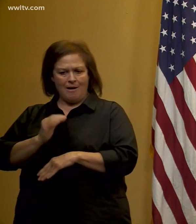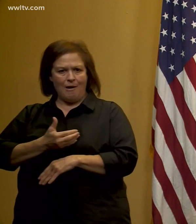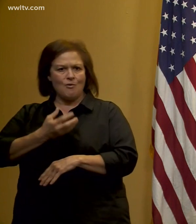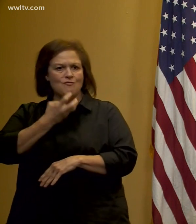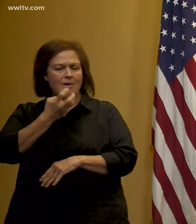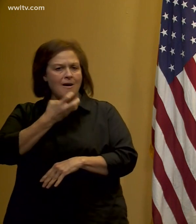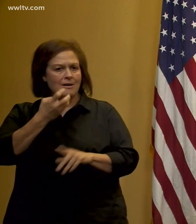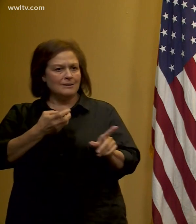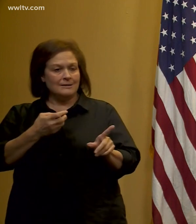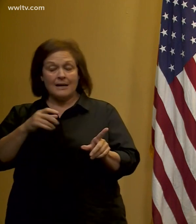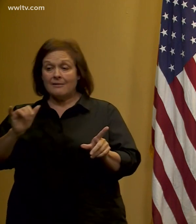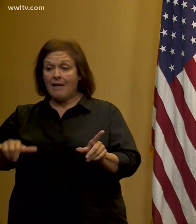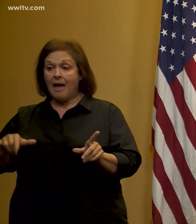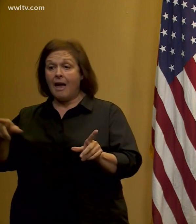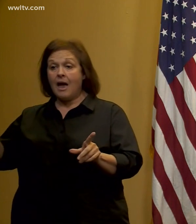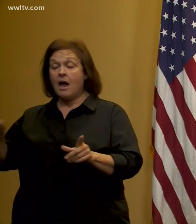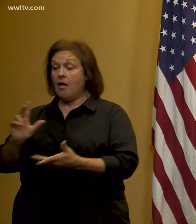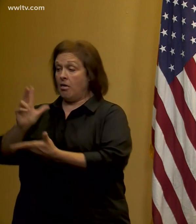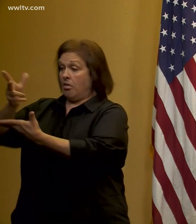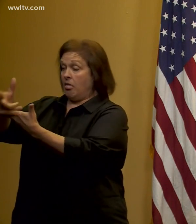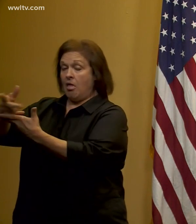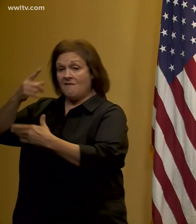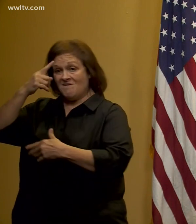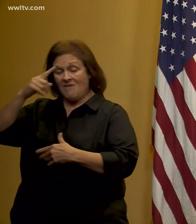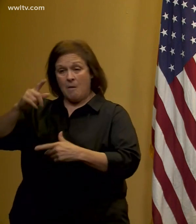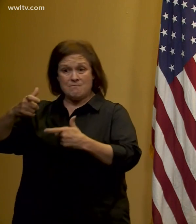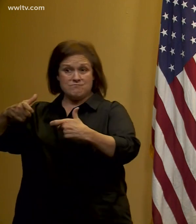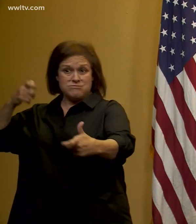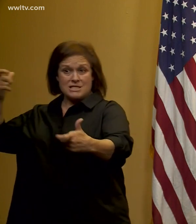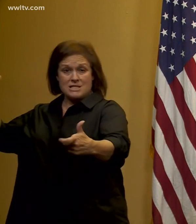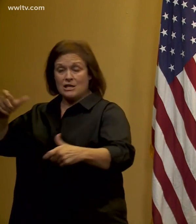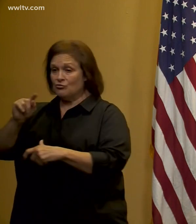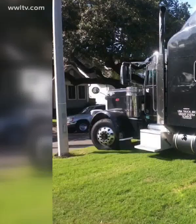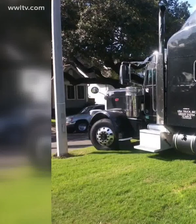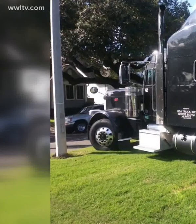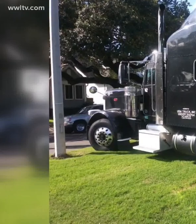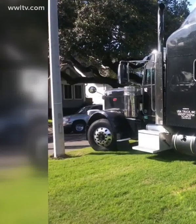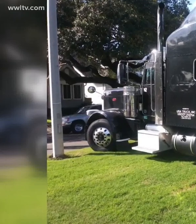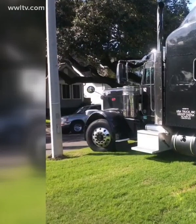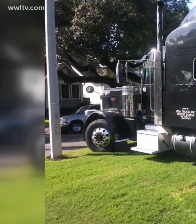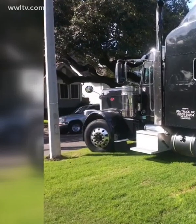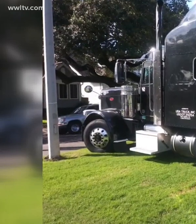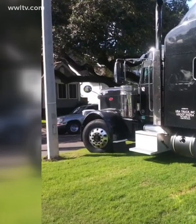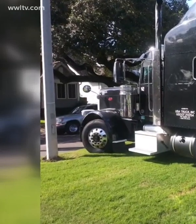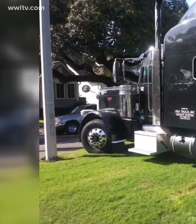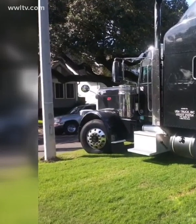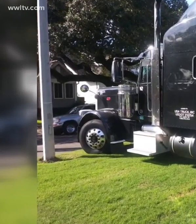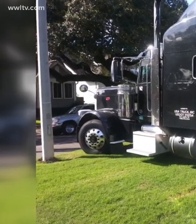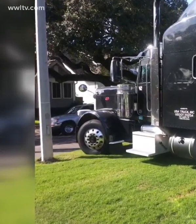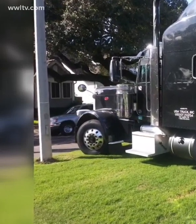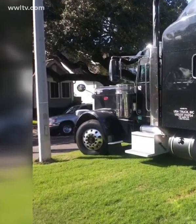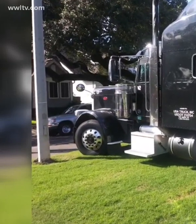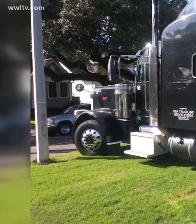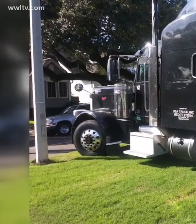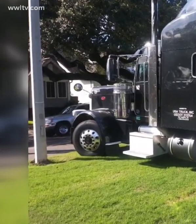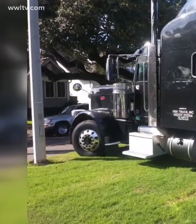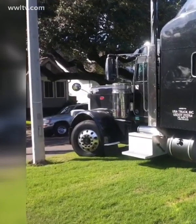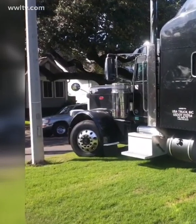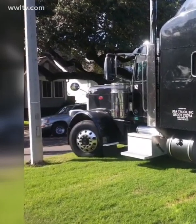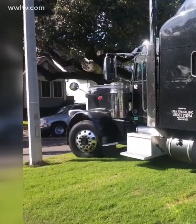GET THE OWNER OF THAT 18 WHEELER TO GET THE OWNER OF THAT 18 WHEELER TO MOVE GET THE OWNER OF THAT 18 WHEELER TO MOVE HIS GET THE OWNER OF THAT 18 WHEELER TO MOVE HIS EQUIPMENT WHEELER TO MOVE HIS EQUIPMENT WHEELER TO MOVE HIS EQUIPMENT OFF WHEELER TO MOVE HIS EQUIPMENT OFF OF WHEELER TO MOVE HIS EQUIPMENT OFF OF OUR WHEELER TO MOVE HIS EQUIPMENT OFF OF OUR NEUTRAL WHEELER TO MOVE HIS EQUIPMENT OFF OF OUR NEUTRAL GROUNDS. OFF OF OUR NEUTRAL GROUNDS. OFF OF OUR NEUTRAL GROUNDS. A OFF OF OUR NEUTRAL GROUNDS. A NEUTRAL OFF OF OUR NEUTRAL GROUNDS. A NEUTRAL GROUNDS OFF OF OUR NEUTRAL GROUNDS. A NEUTRAL GROUNDS ARE OFF OF OUR NEUTRAL GROUNDS. A NEUTRAL GROUNDS ARE NOT OFF OF OUR NEUTRAL GROUNDS. A NEUTRAL GROUNDS ARE NOT FOR A NEUTRAL GROUNDS ARE NOT FOR A NEUTRAL GROUNDS ARE NOT FOR 18 A NEUTRAL GROUNDS ARE NOT FOR 18 WHEELERS. 18 WHEELERS. 18 WHEELERS. THEREFORE 18 WHEELERS. THEREFORE OUR 18 WHEELERS. THEREFORE OUR VEHICLES